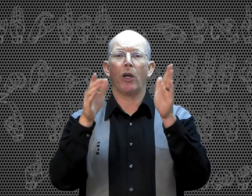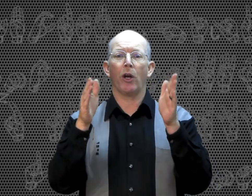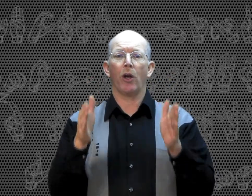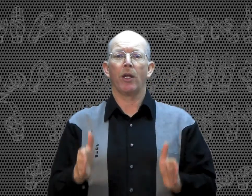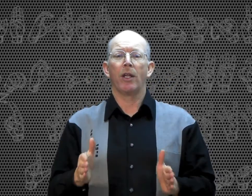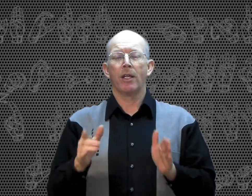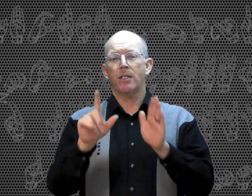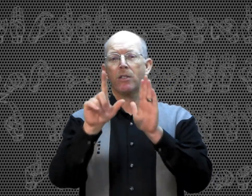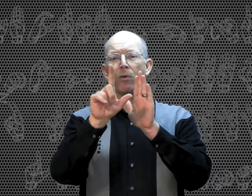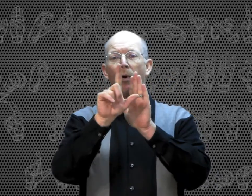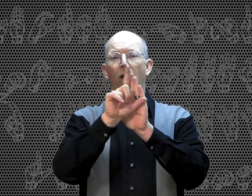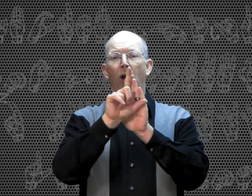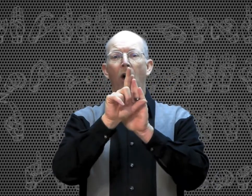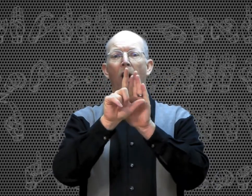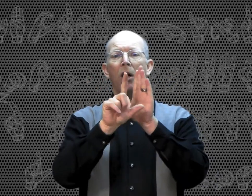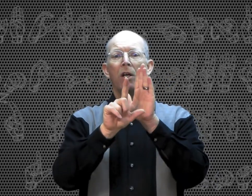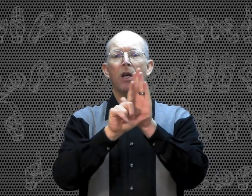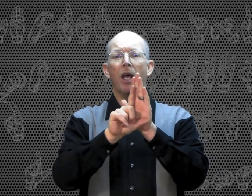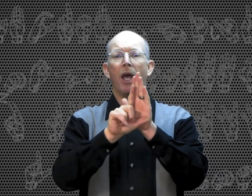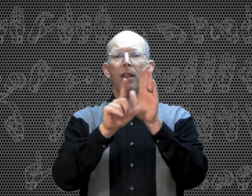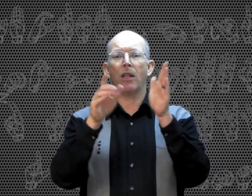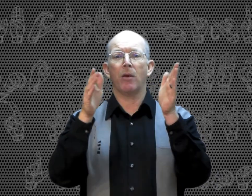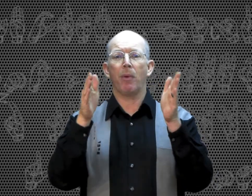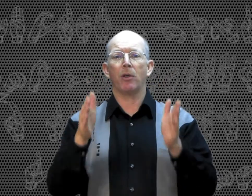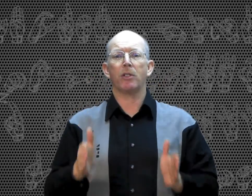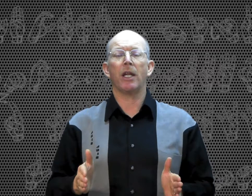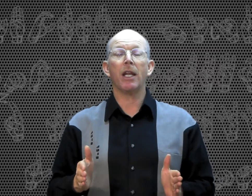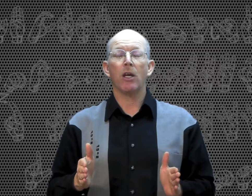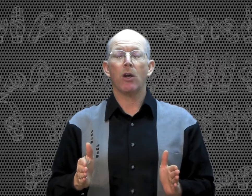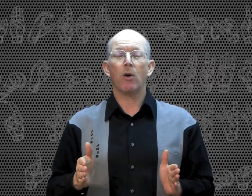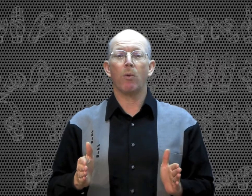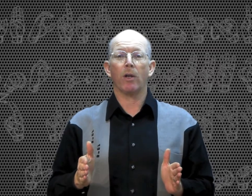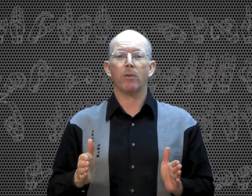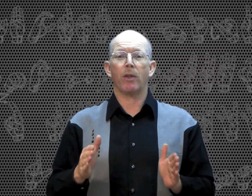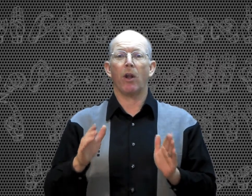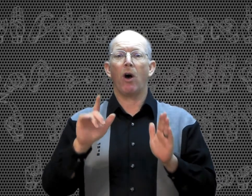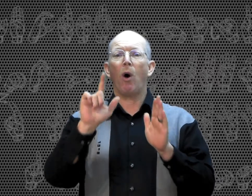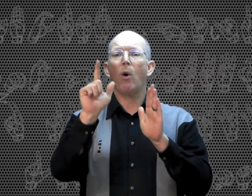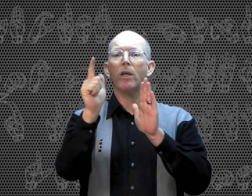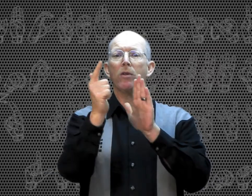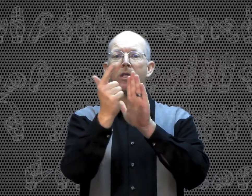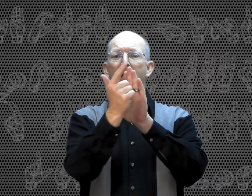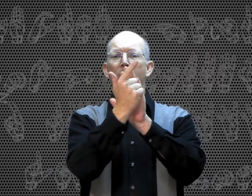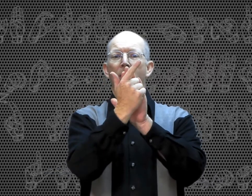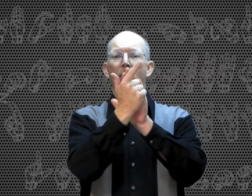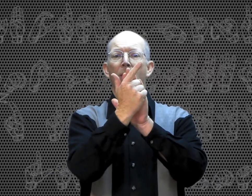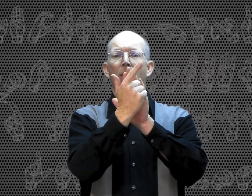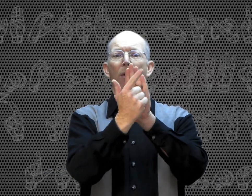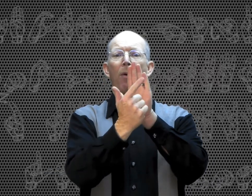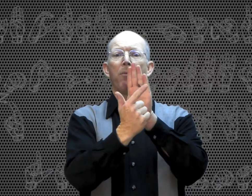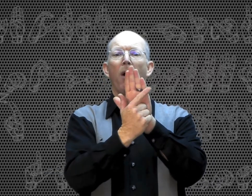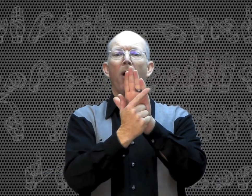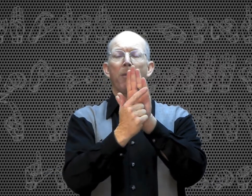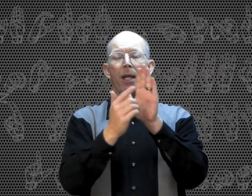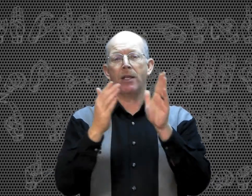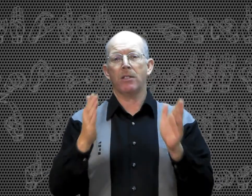LAWYER – This is the word LAW and then the person who works with the LAW. Or you will see it with the palm in.